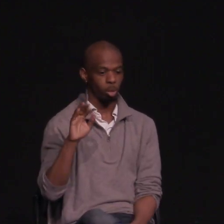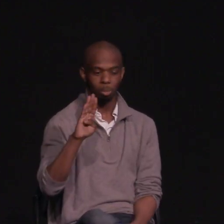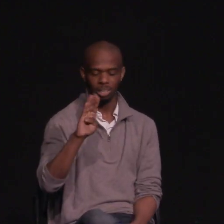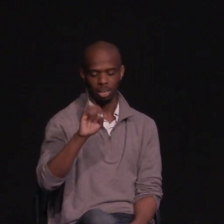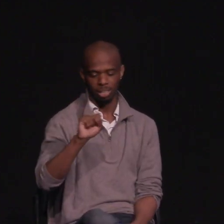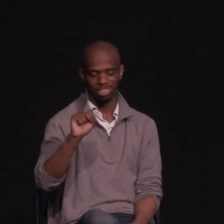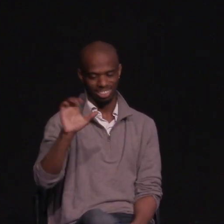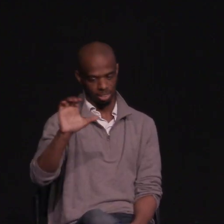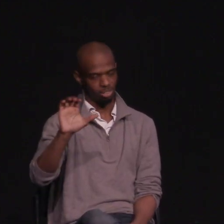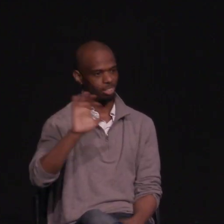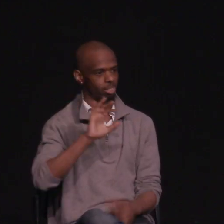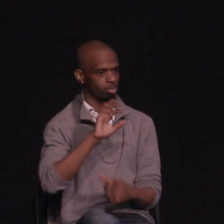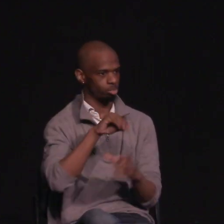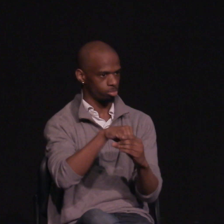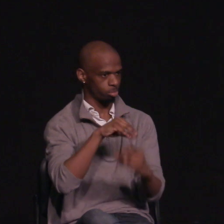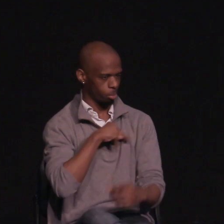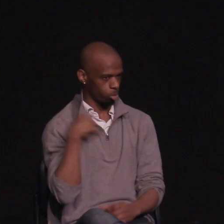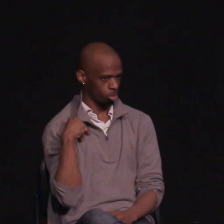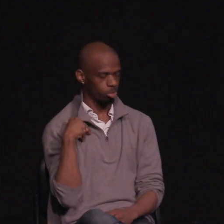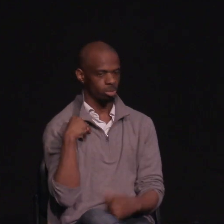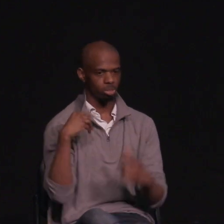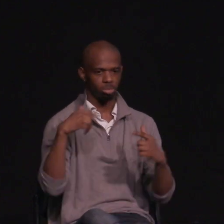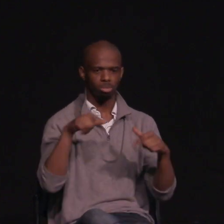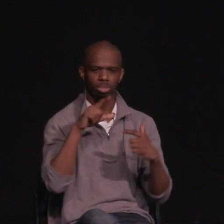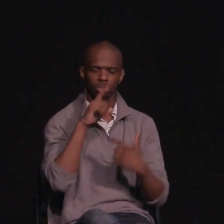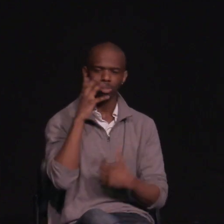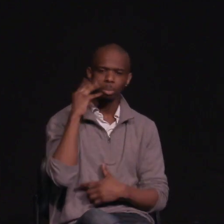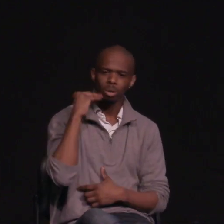intellectually enriching and fulfilling periods in my adult